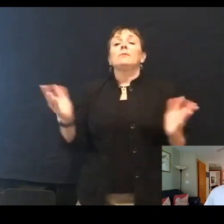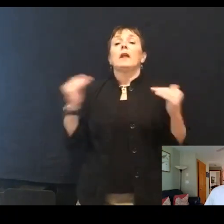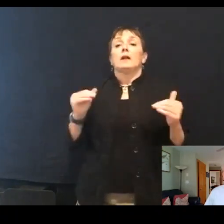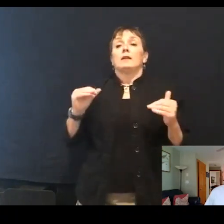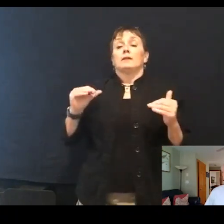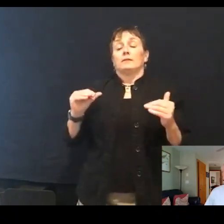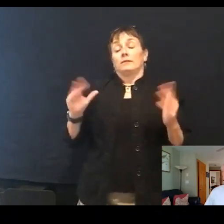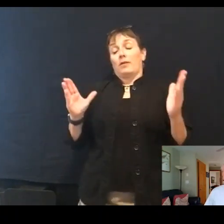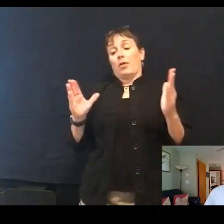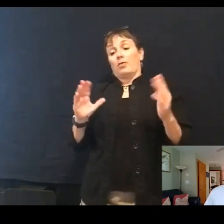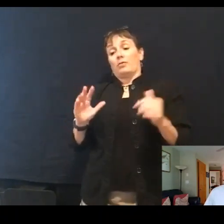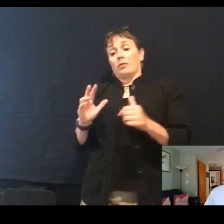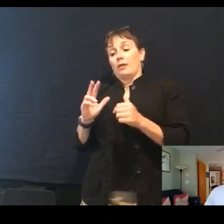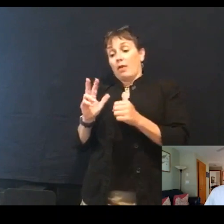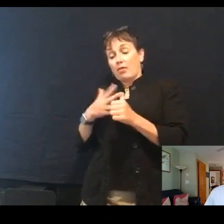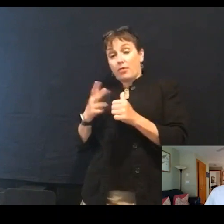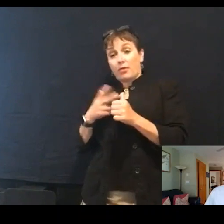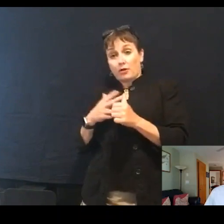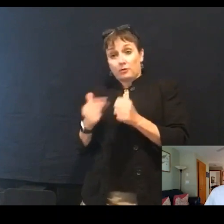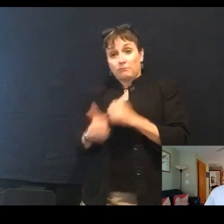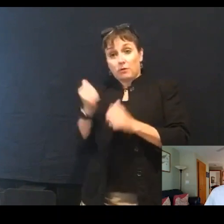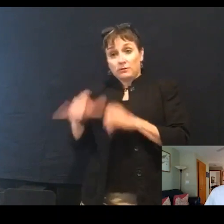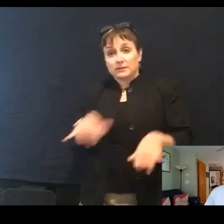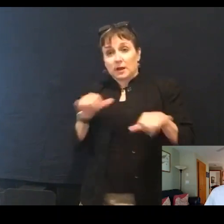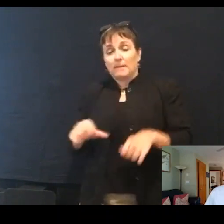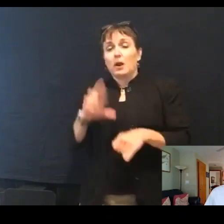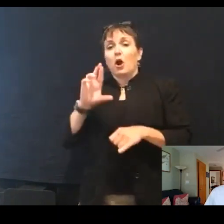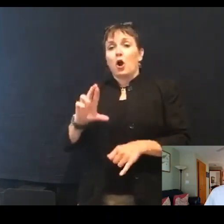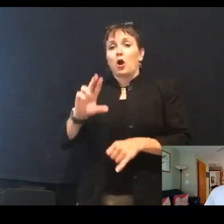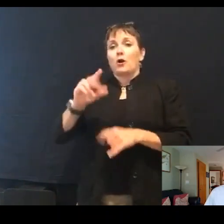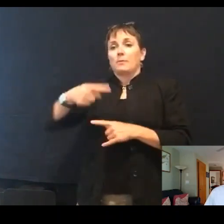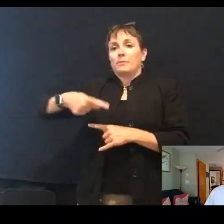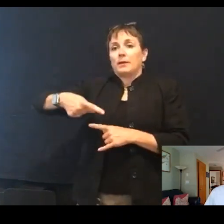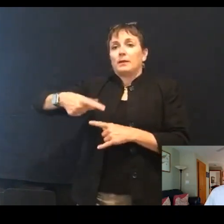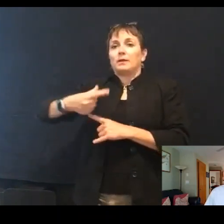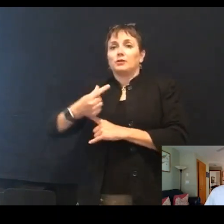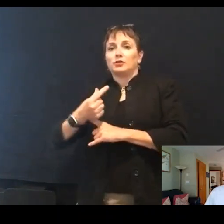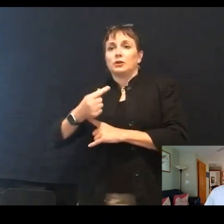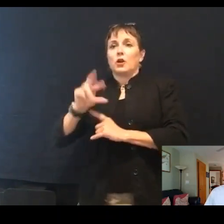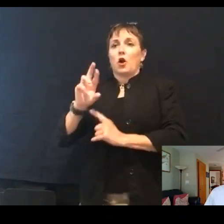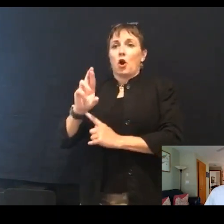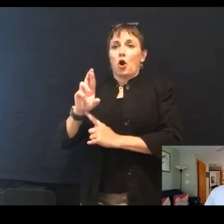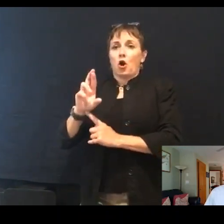The third most common gene was the gene RPGR, which accounted for 7% of the people.